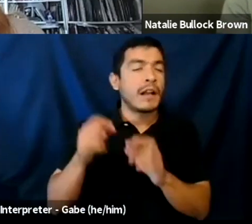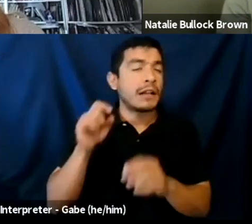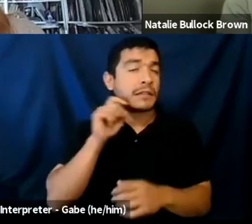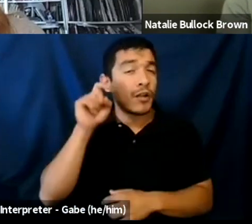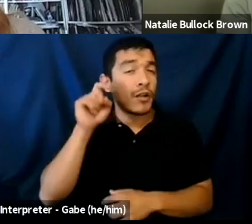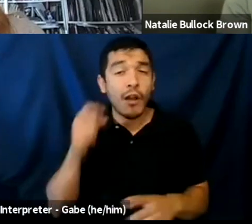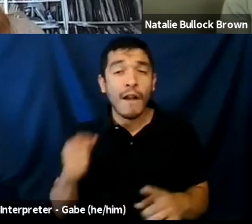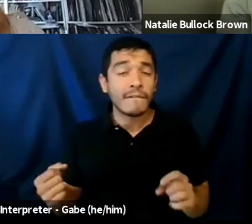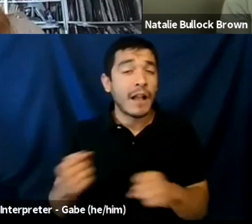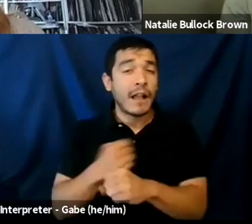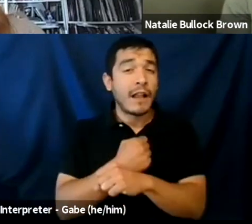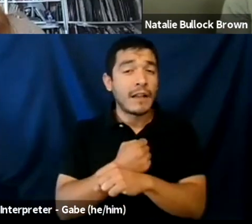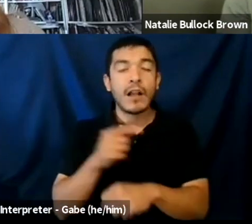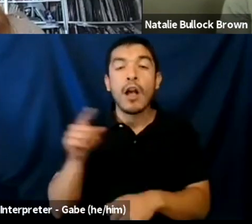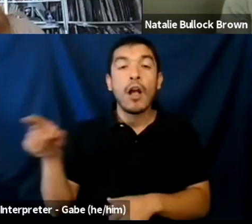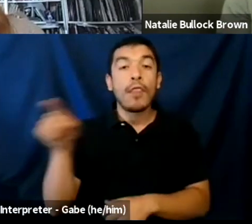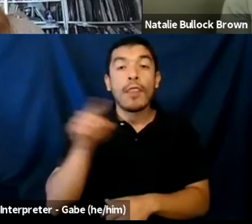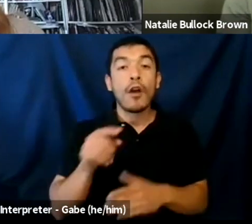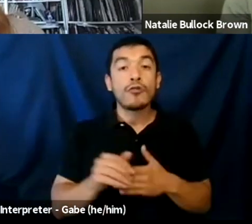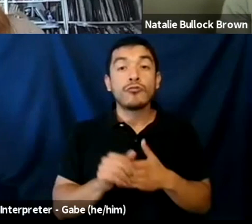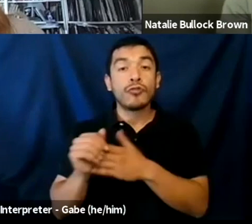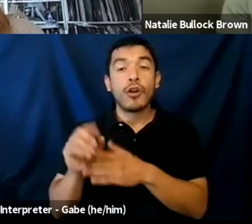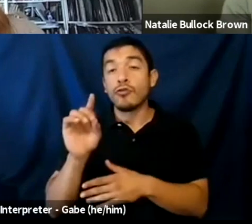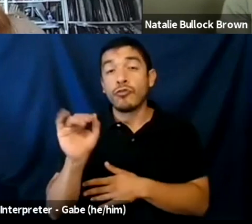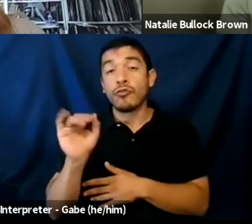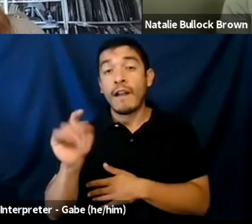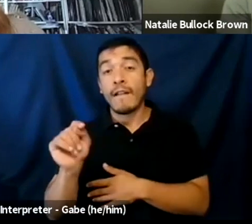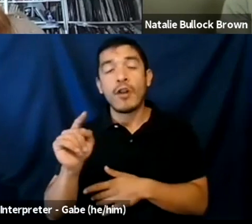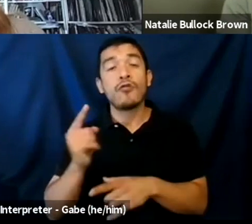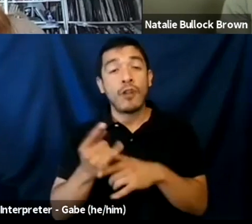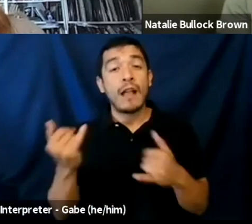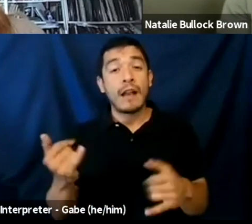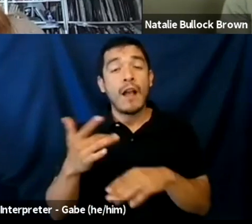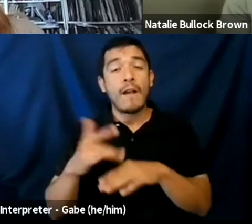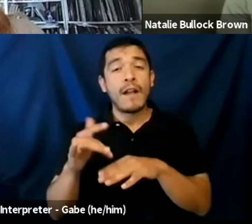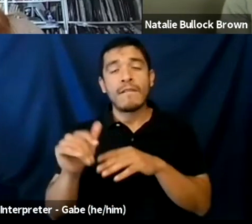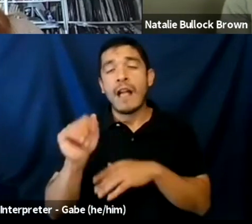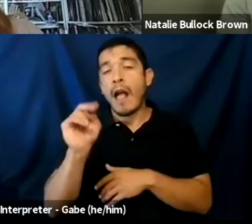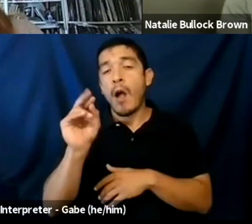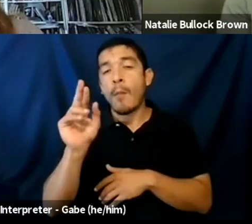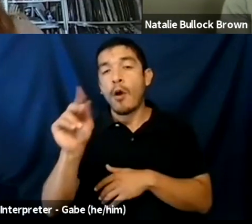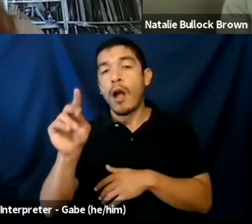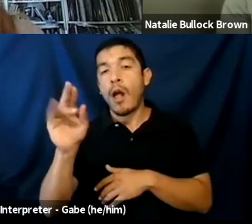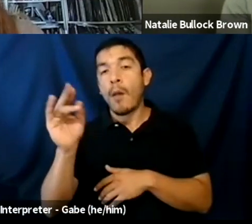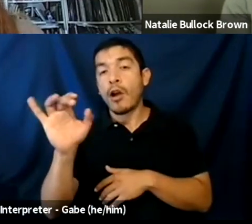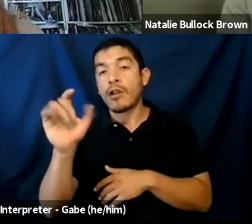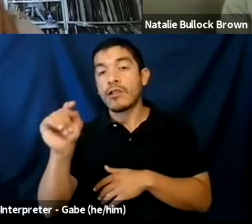Those draft guidelines are currently available at themirageproject.org, I think.